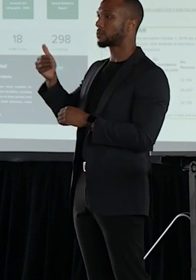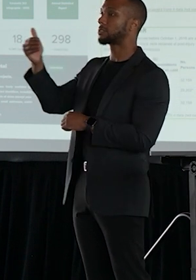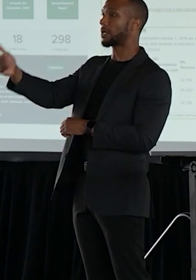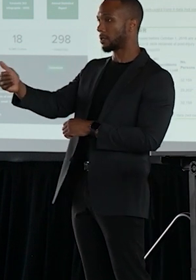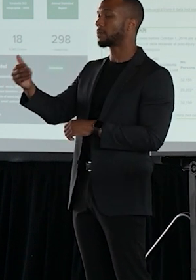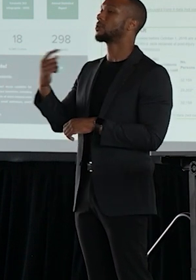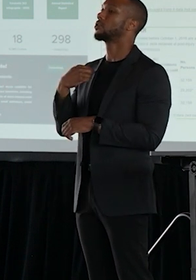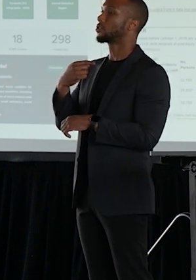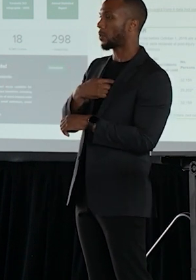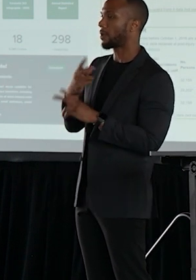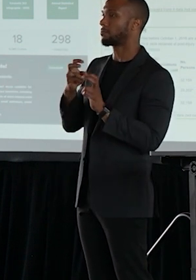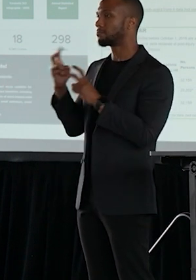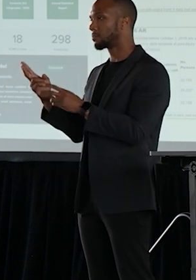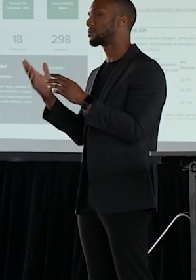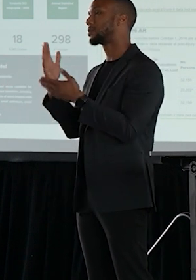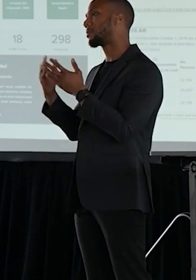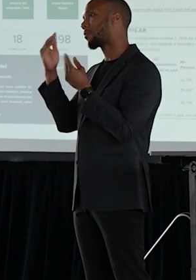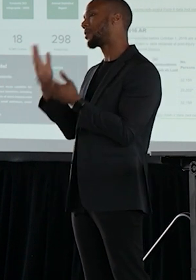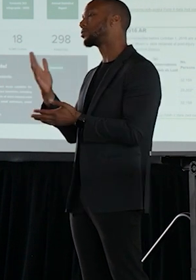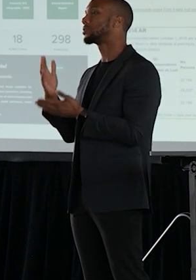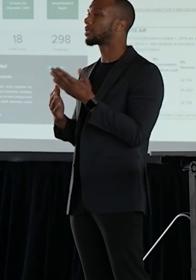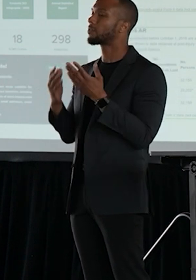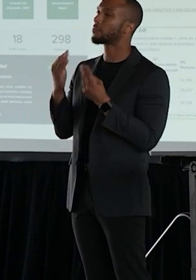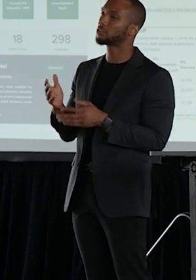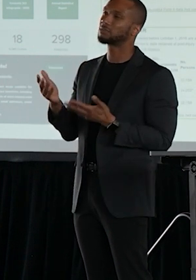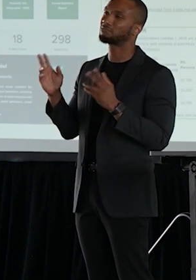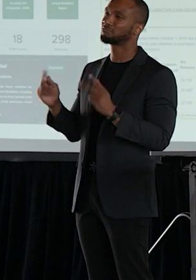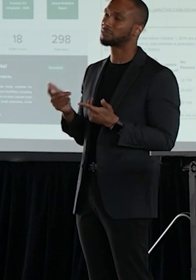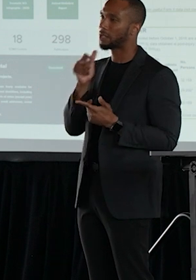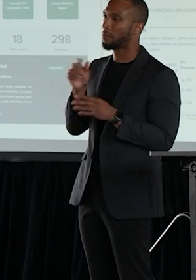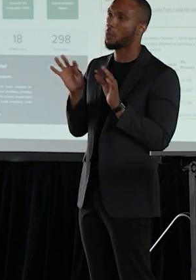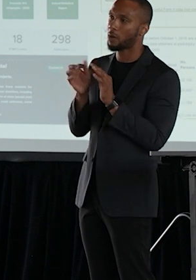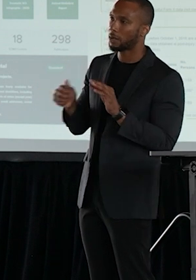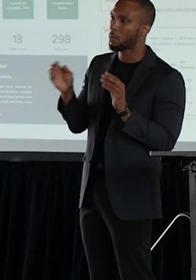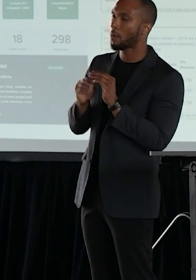of some information because we feel that's not relevant anymore, and we may add new information, for example,